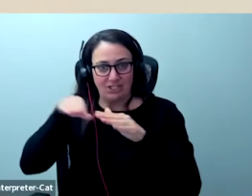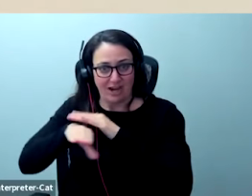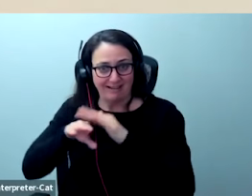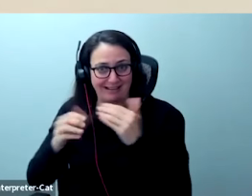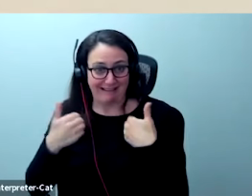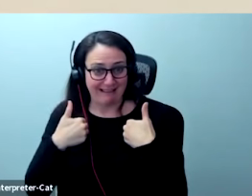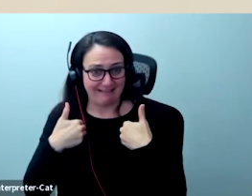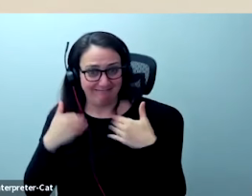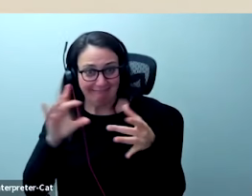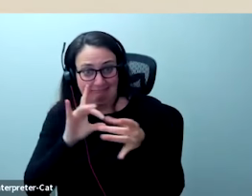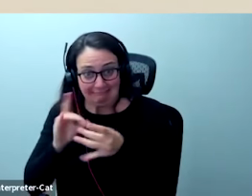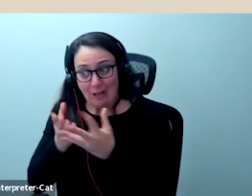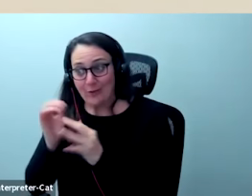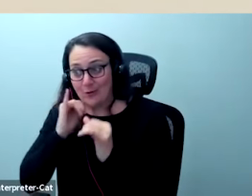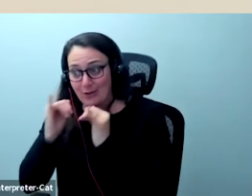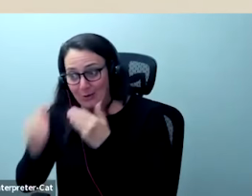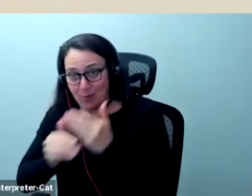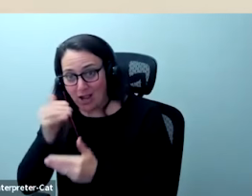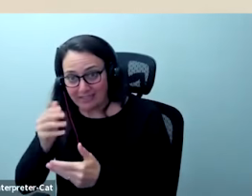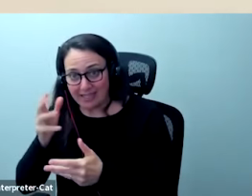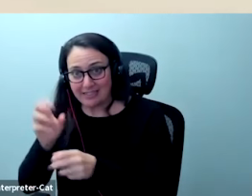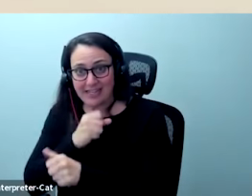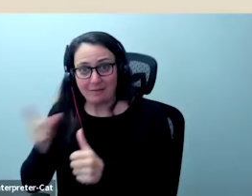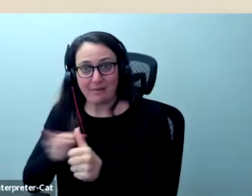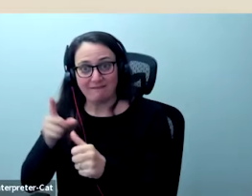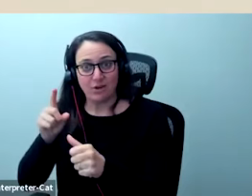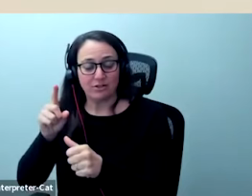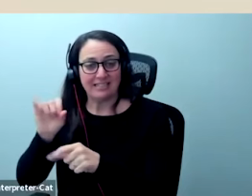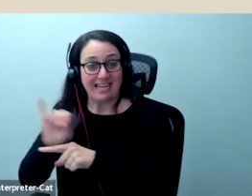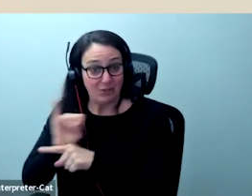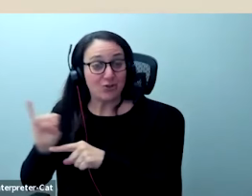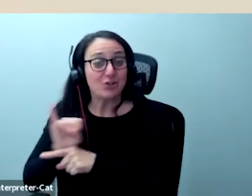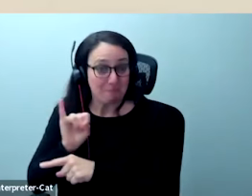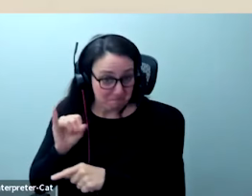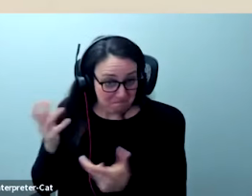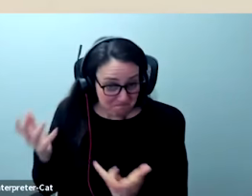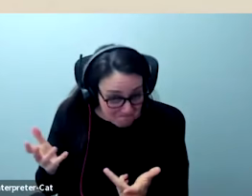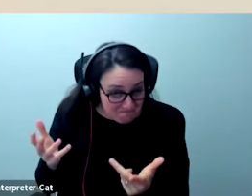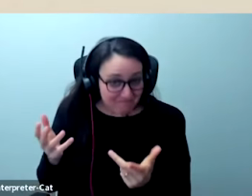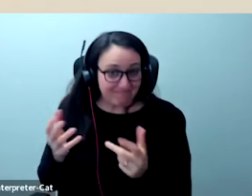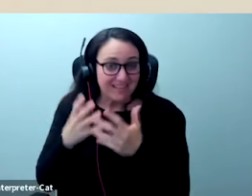And I went through the interview process to secure my first internship. So there's a lot that goes into that